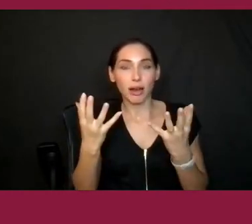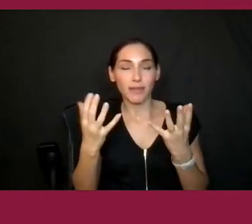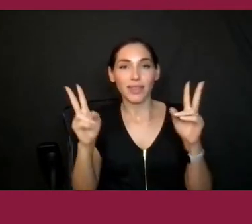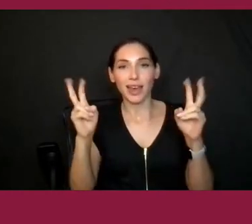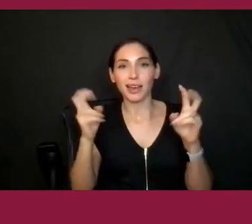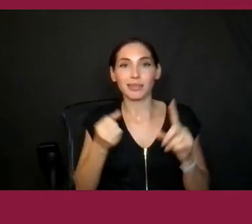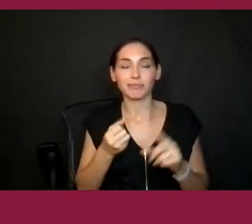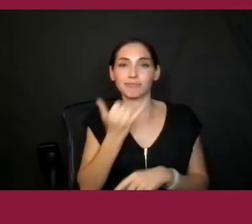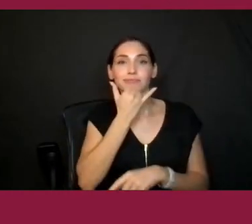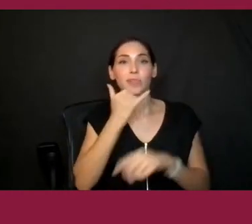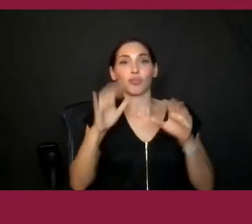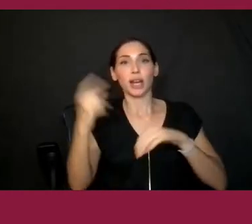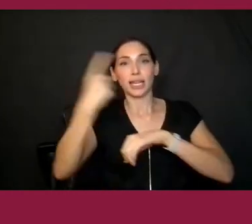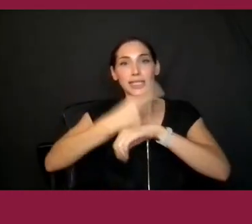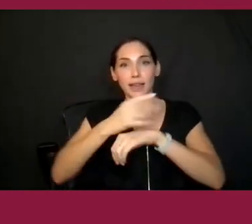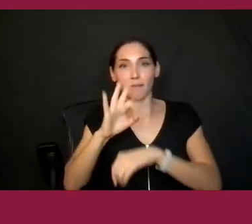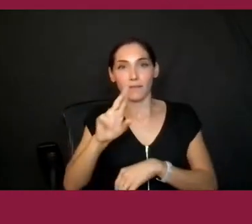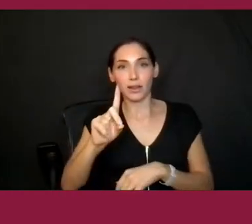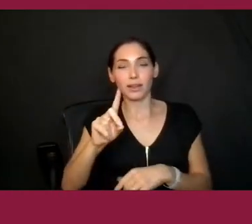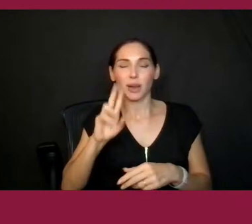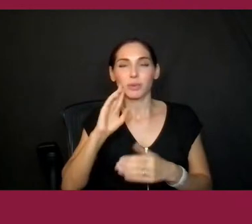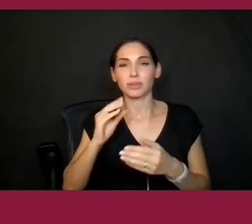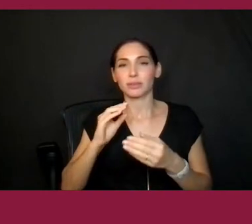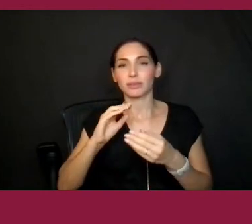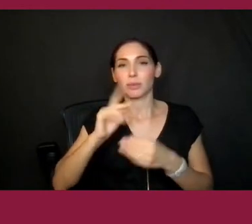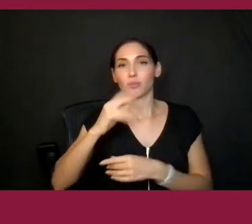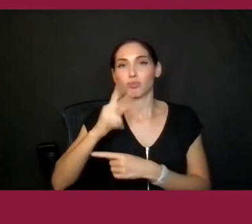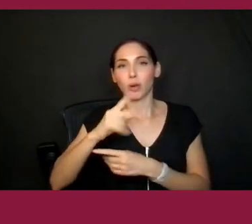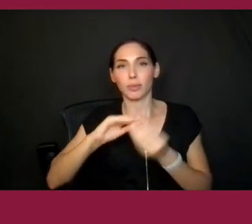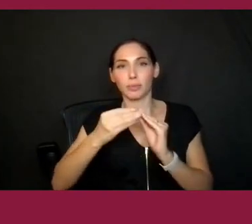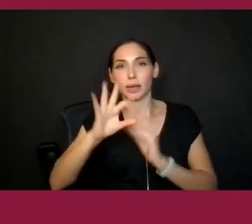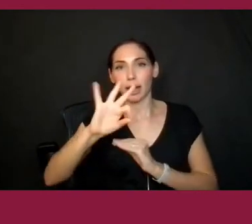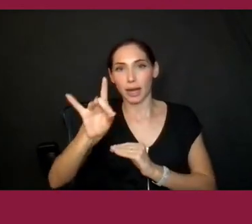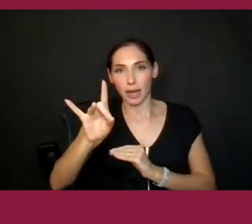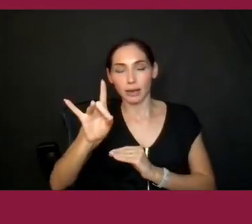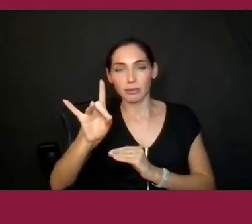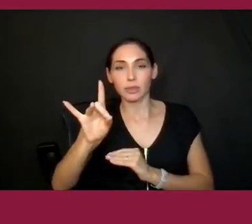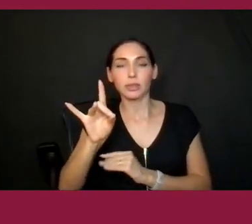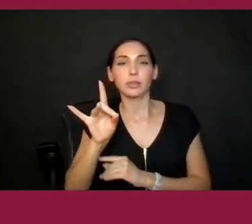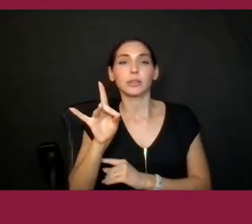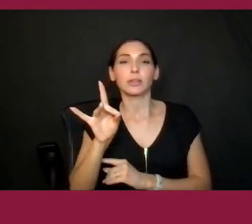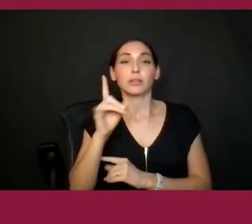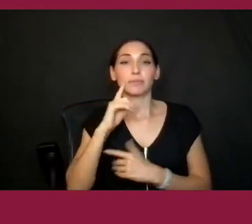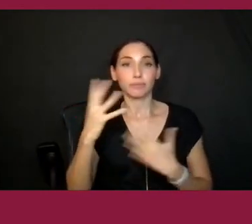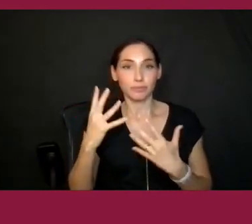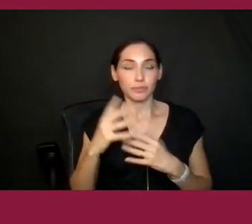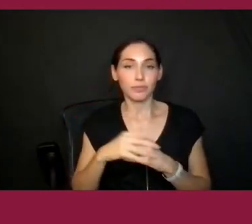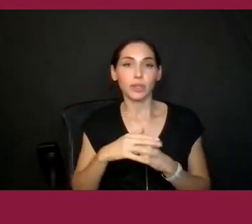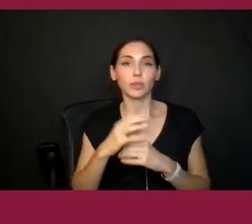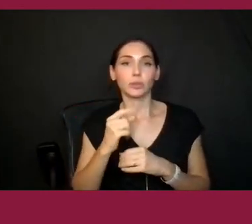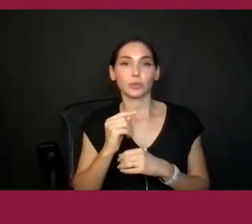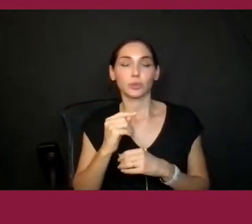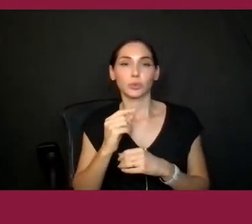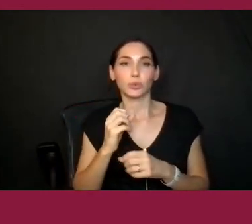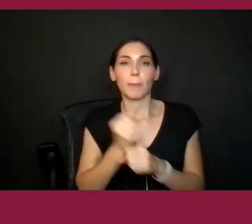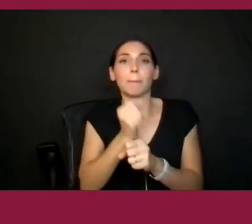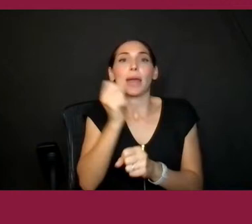the Prop 98 rainy day fund, to backfill, uh, what were deferred